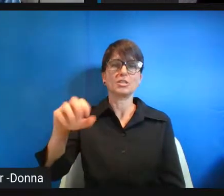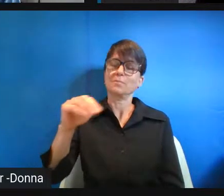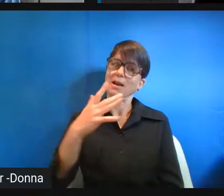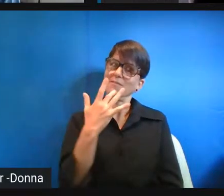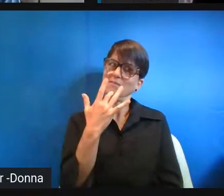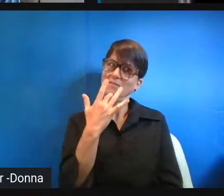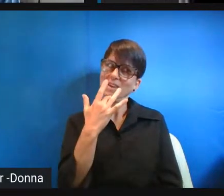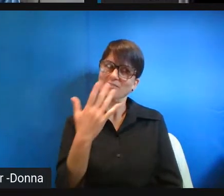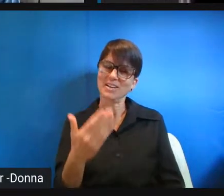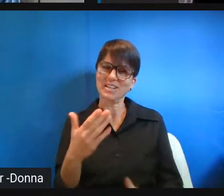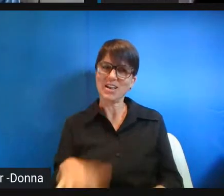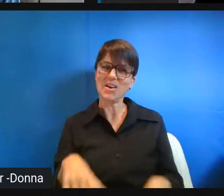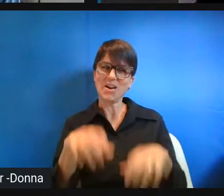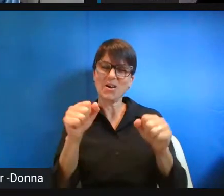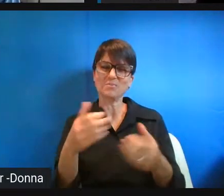This is Damon Cook who is a Developer Advocate